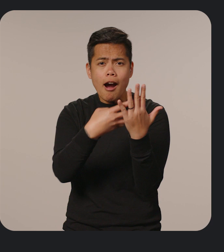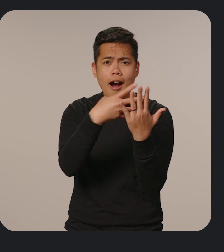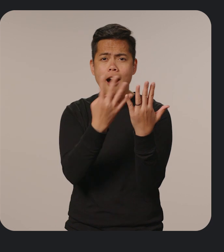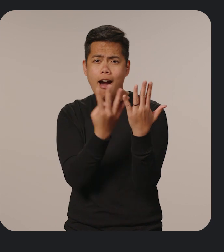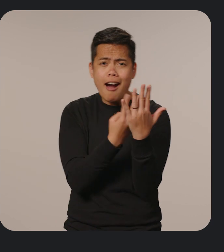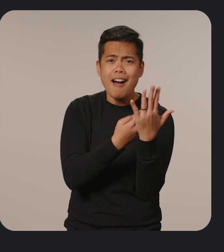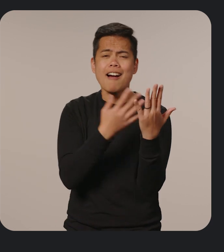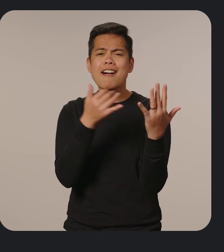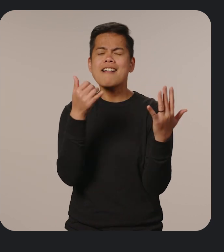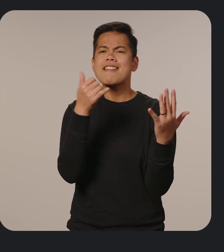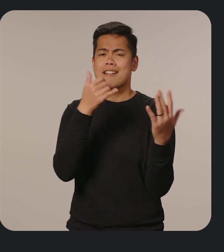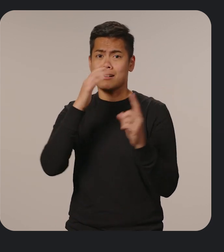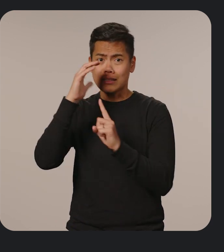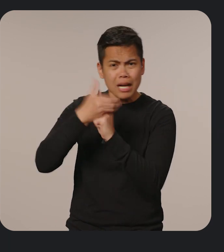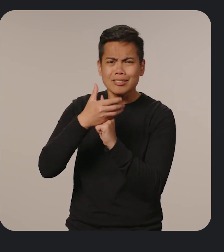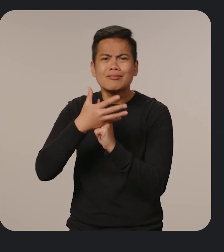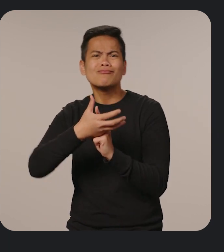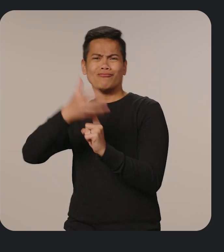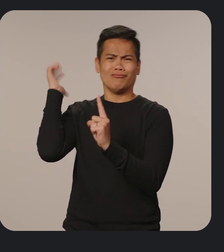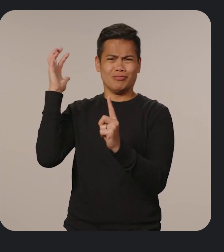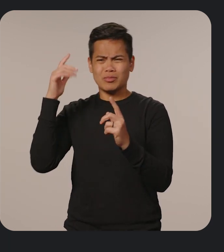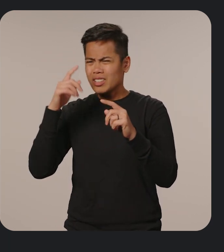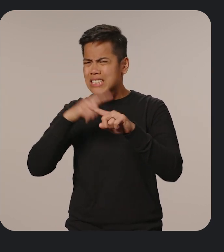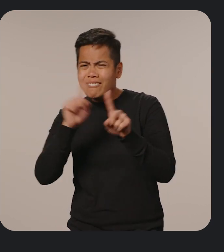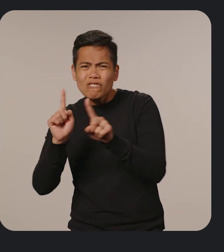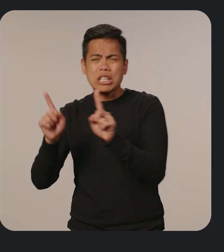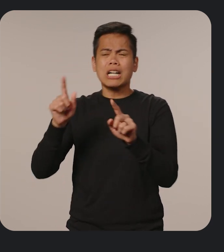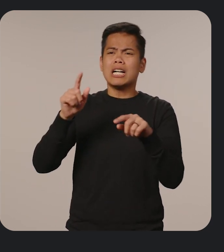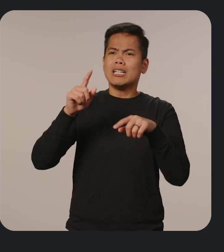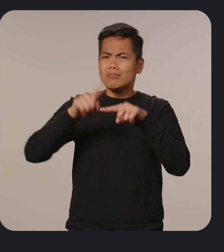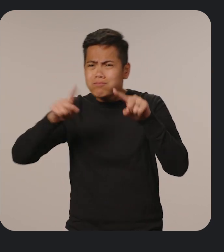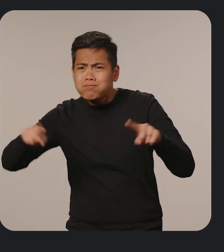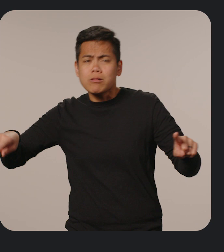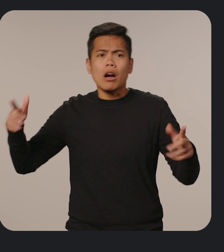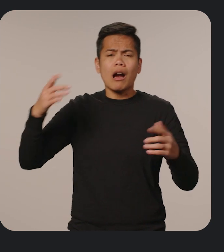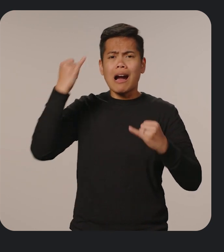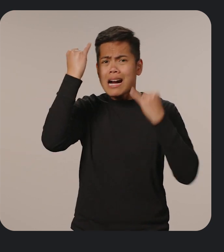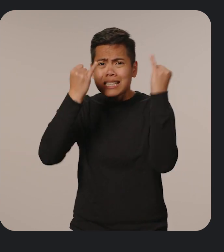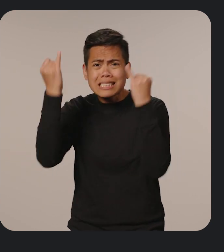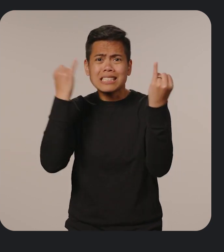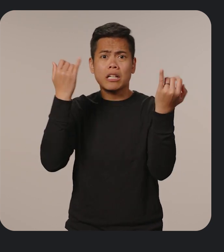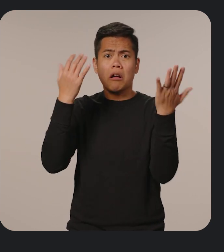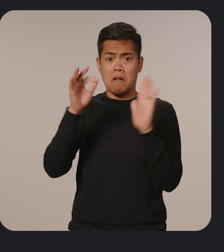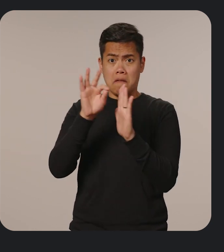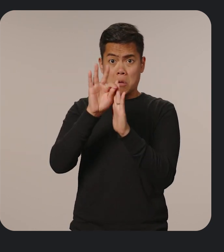It's more like a crazy little solo sitting on top of that group. Maybe it's never played exactly the same way twice,